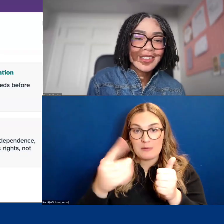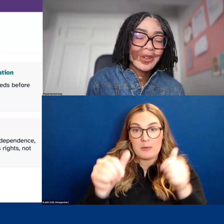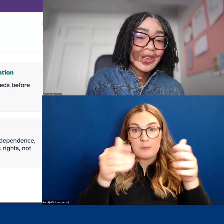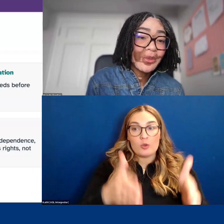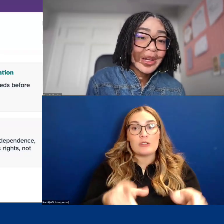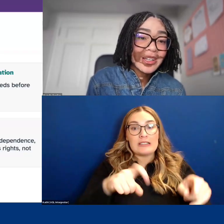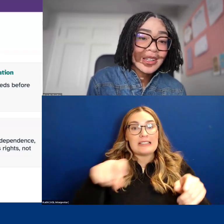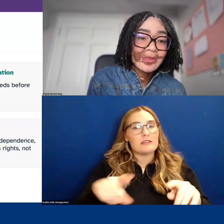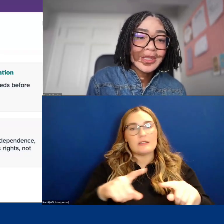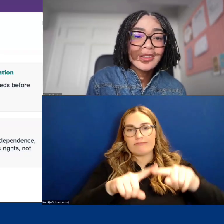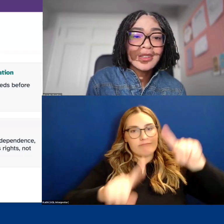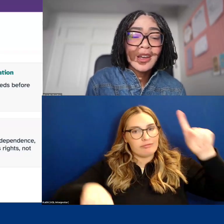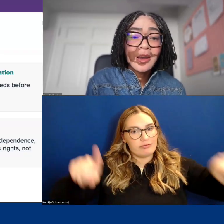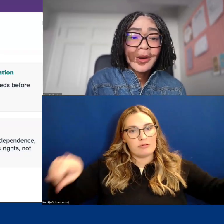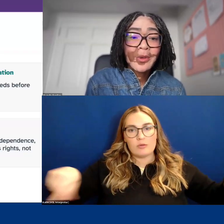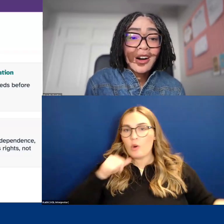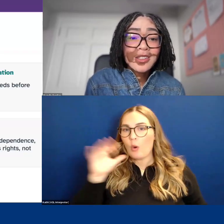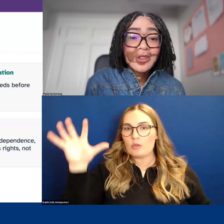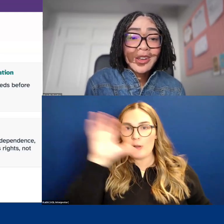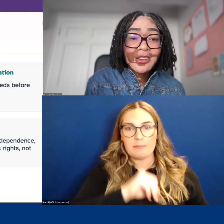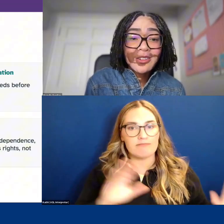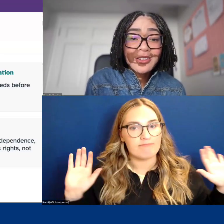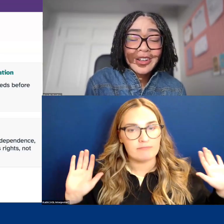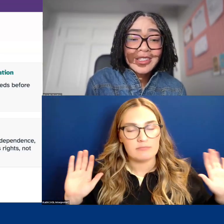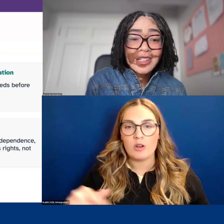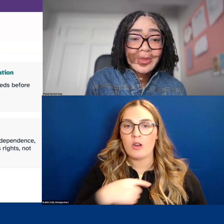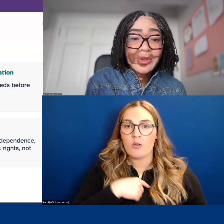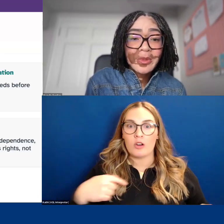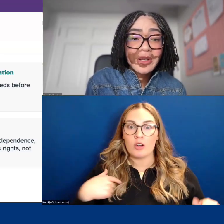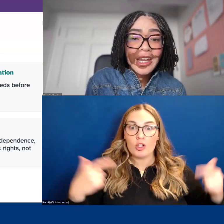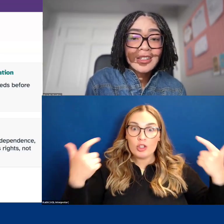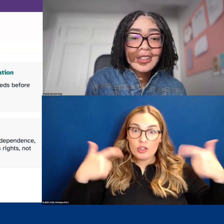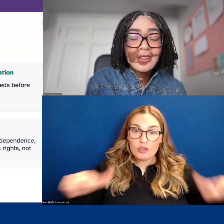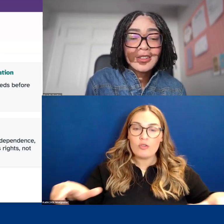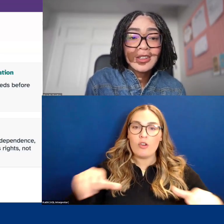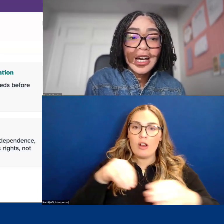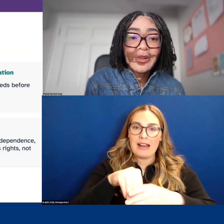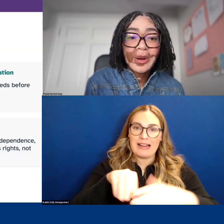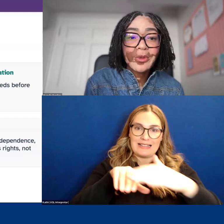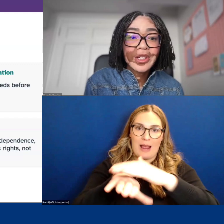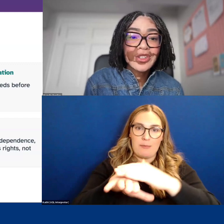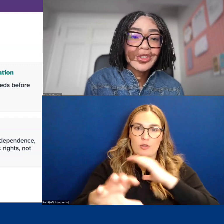and we don't make assumptions. We're also huge on accessible communication. So a lot of my work is